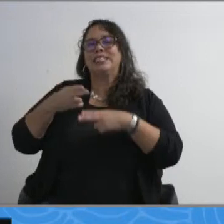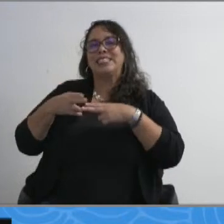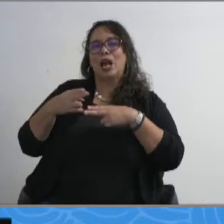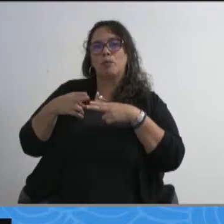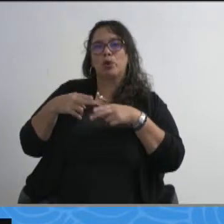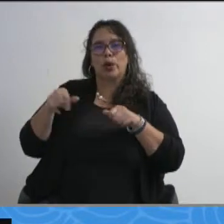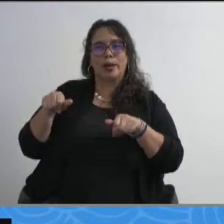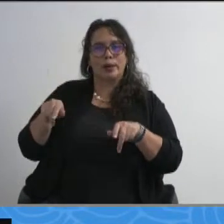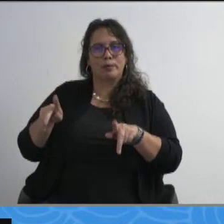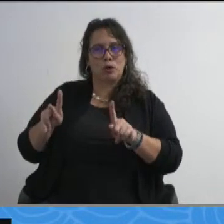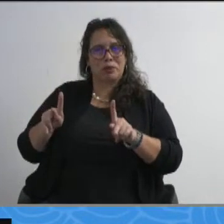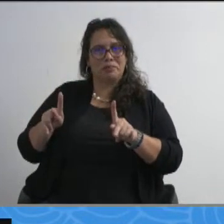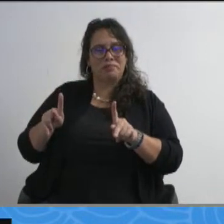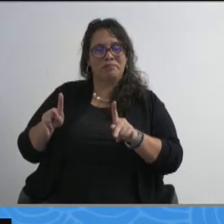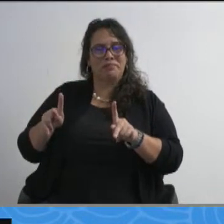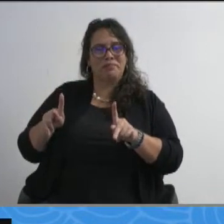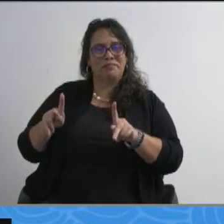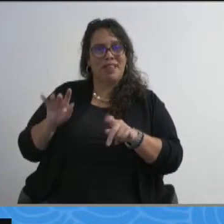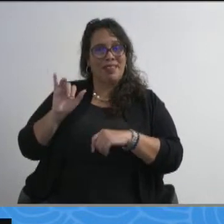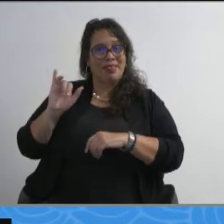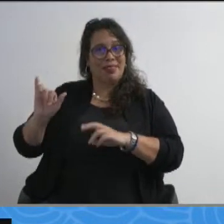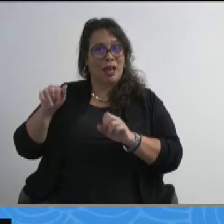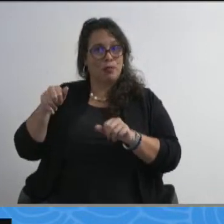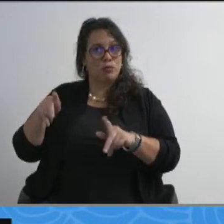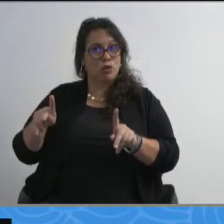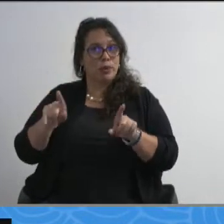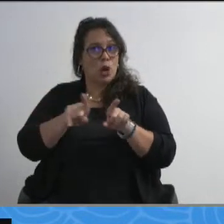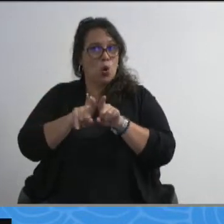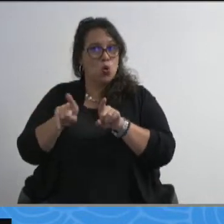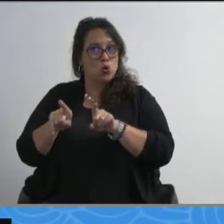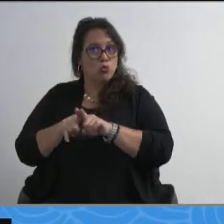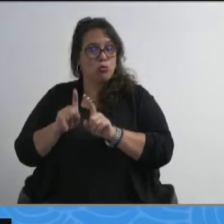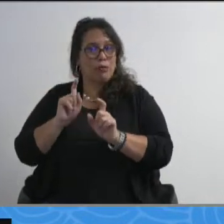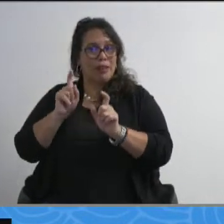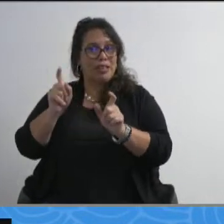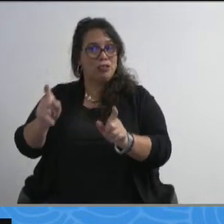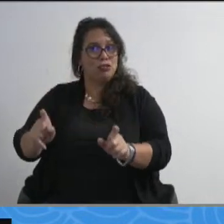So, these permits are also issued by the state.